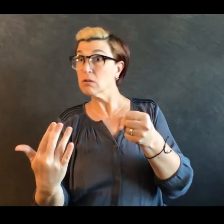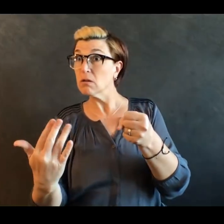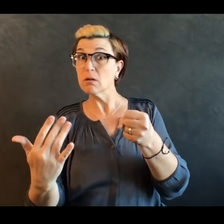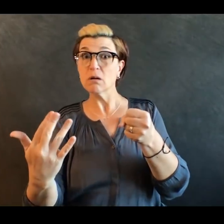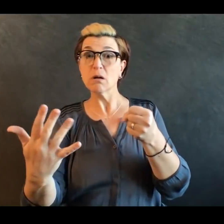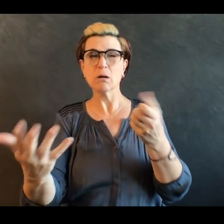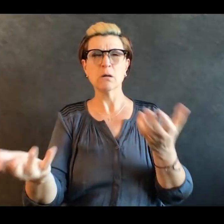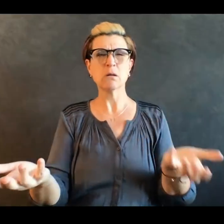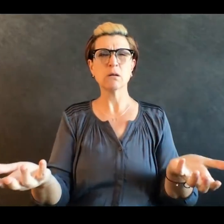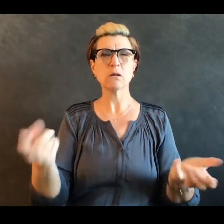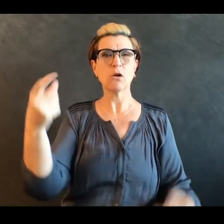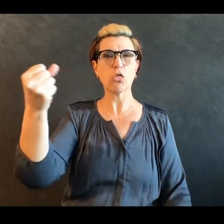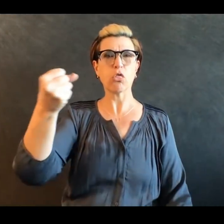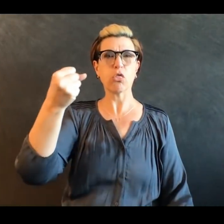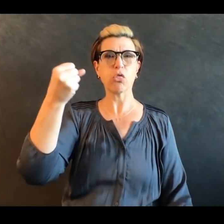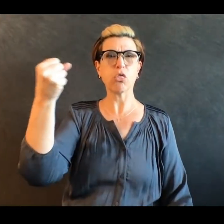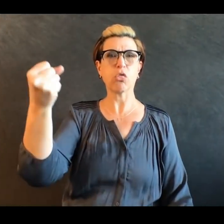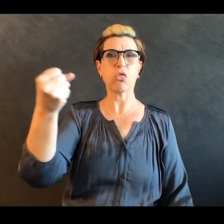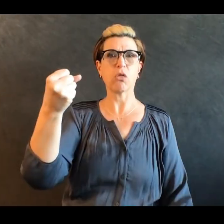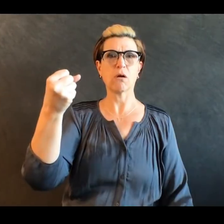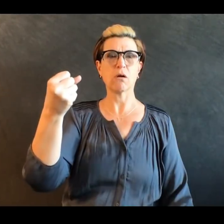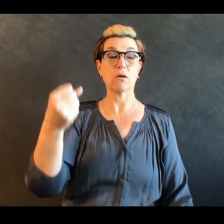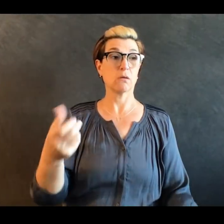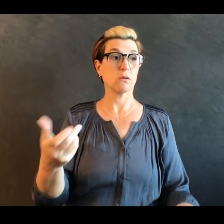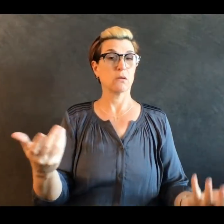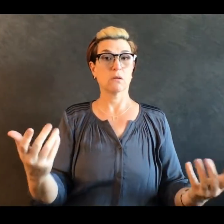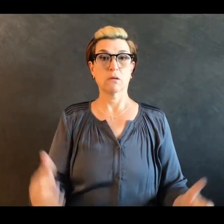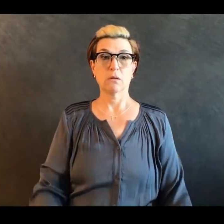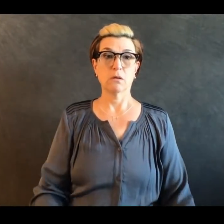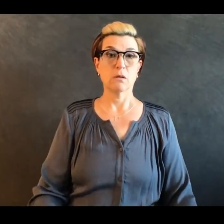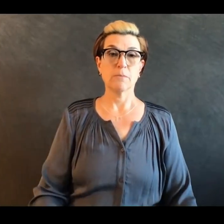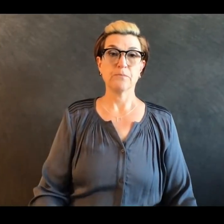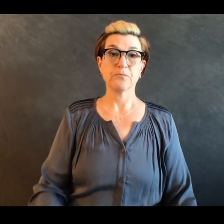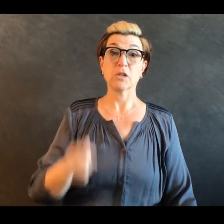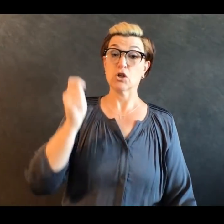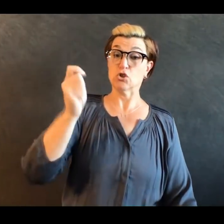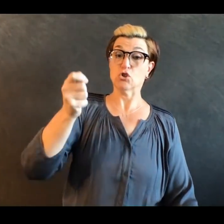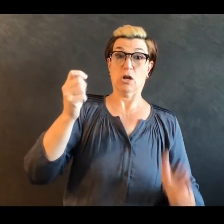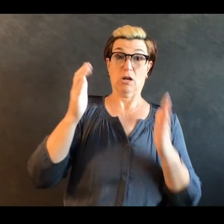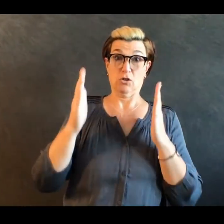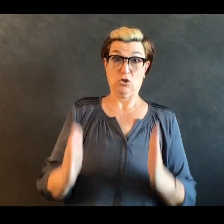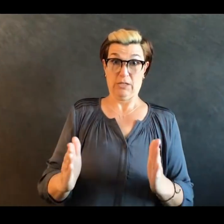gotten judges because we go through the process I guess we're up to 448 federal